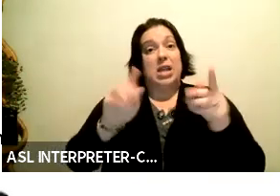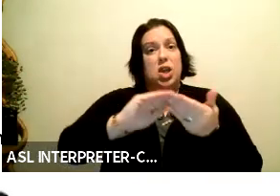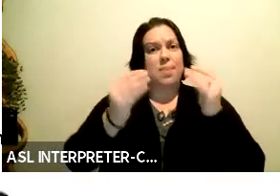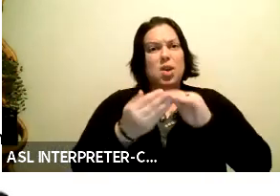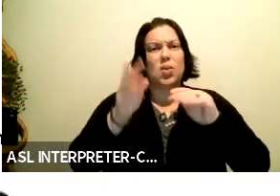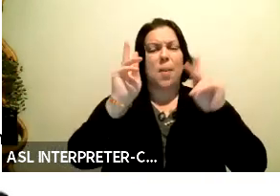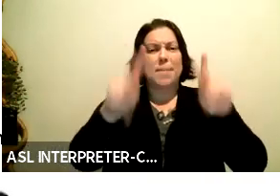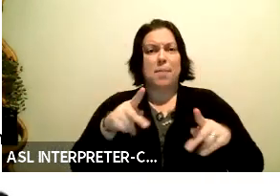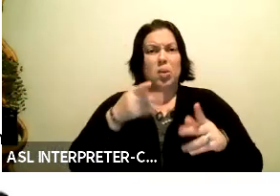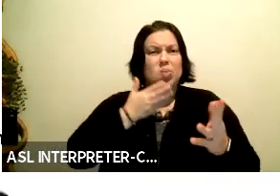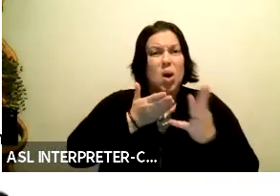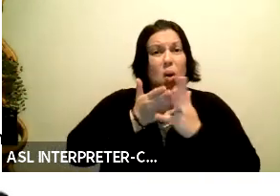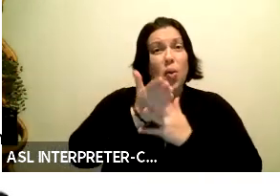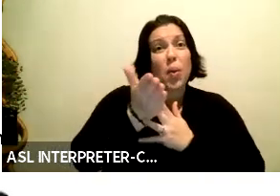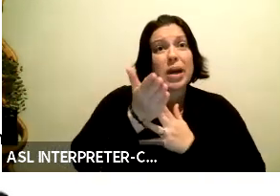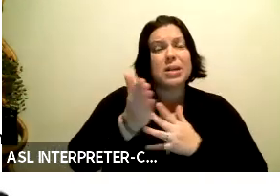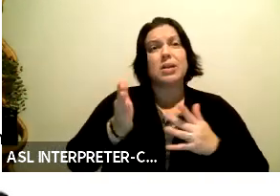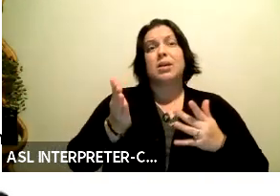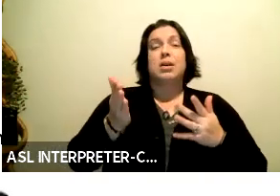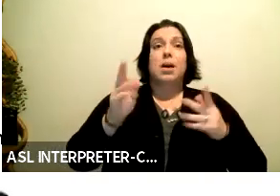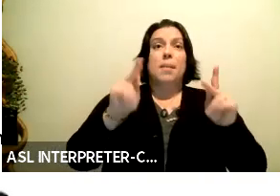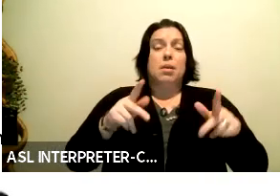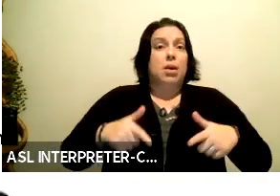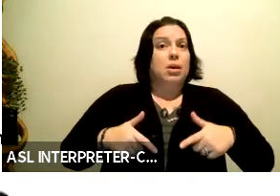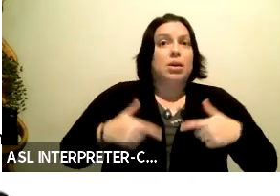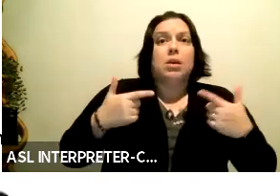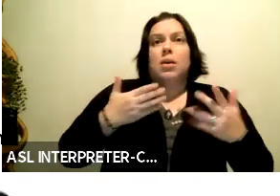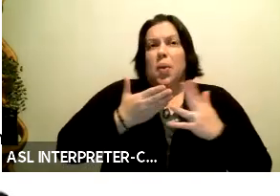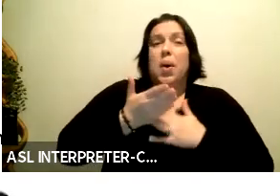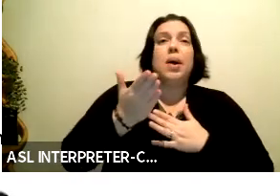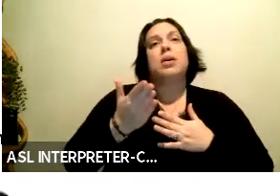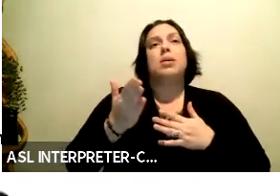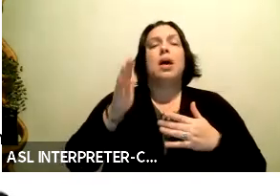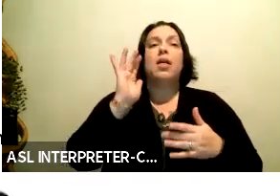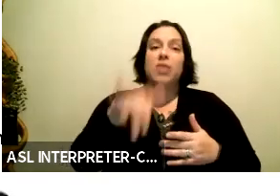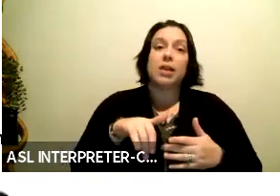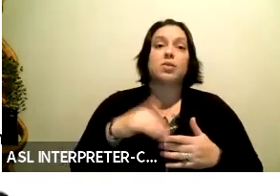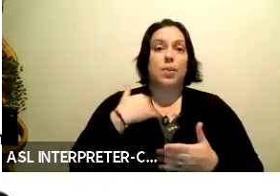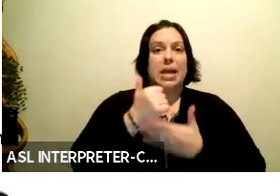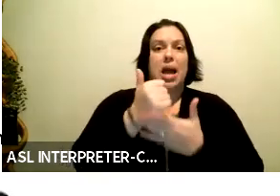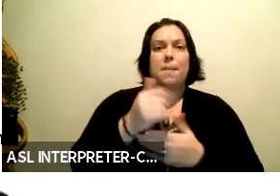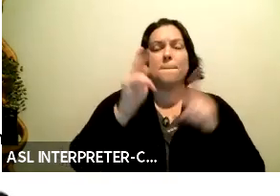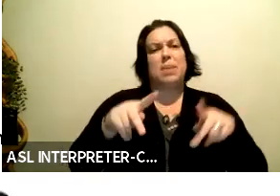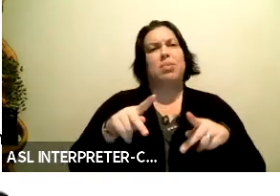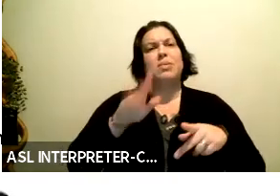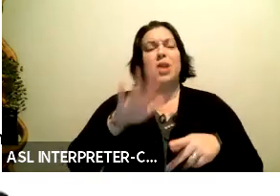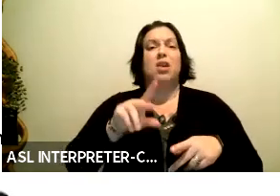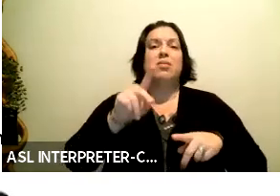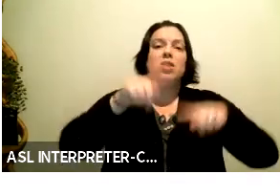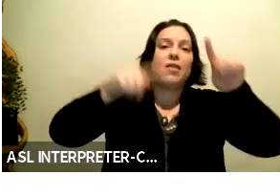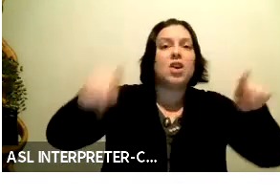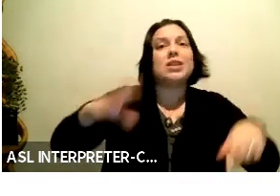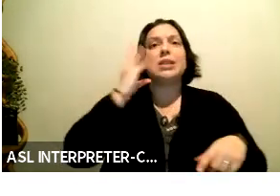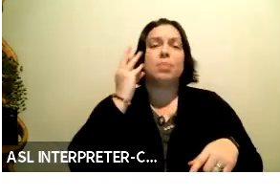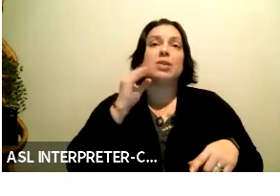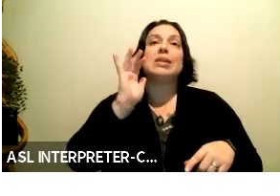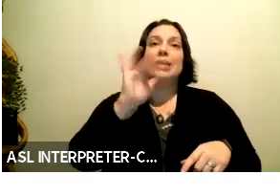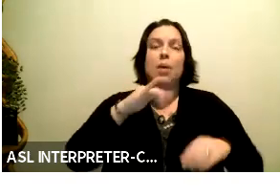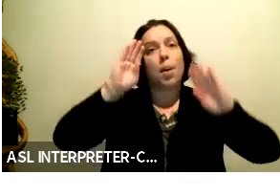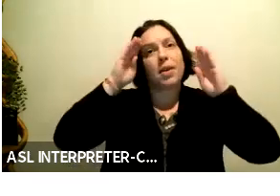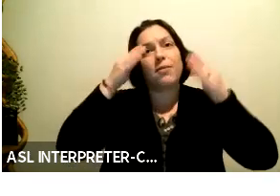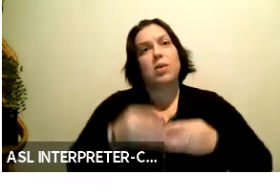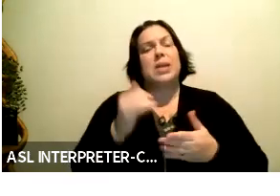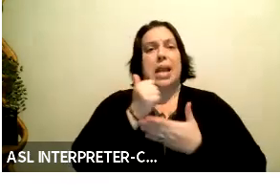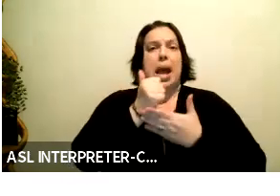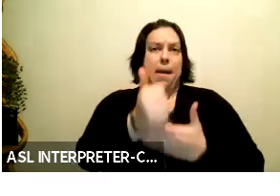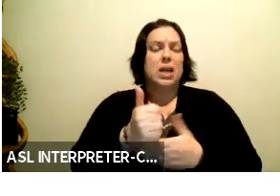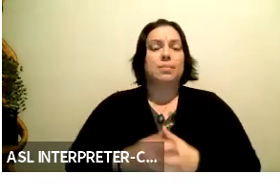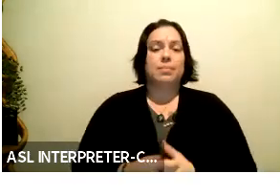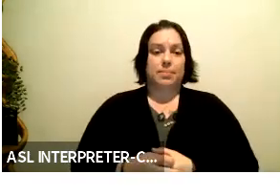must be alert and responsive to the diversity of people's lived experiences and needs. Next slide.